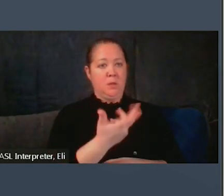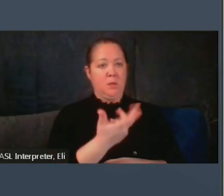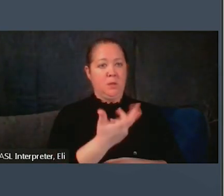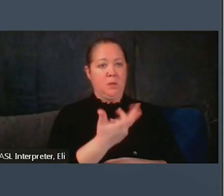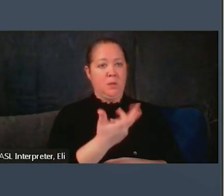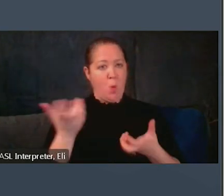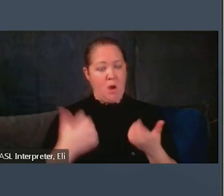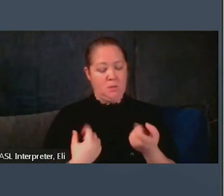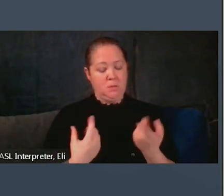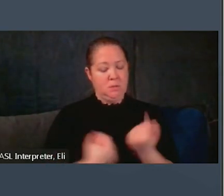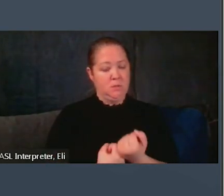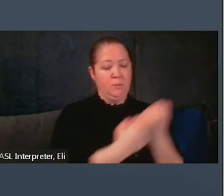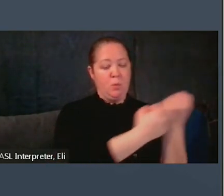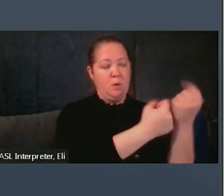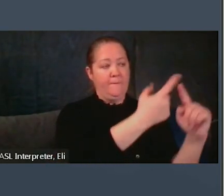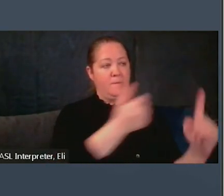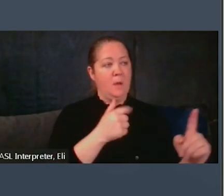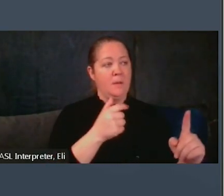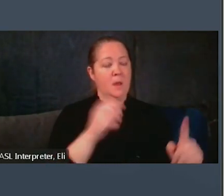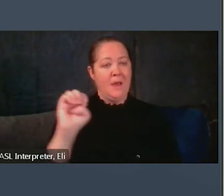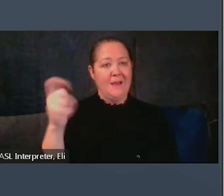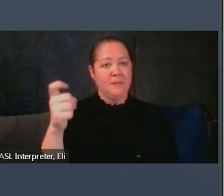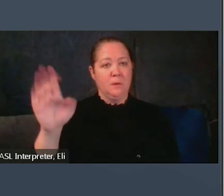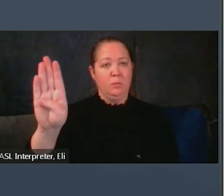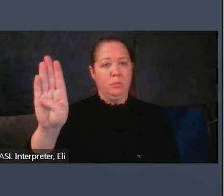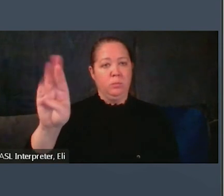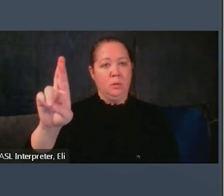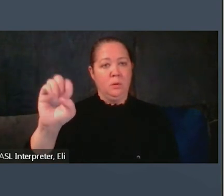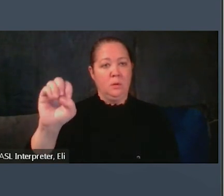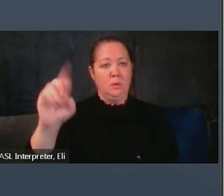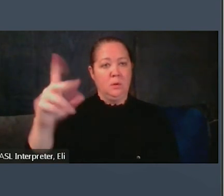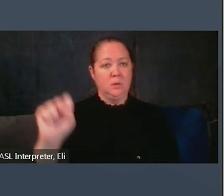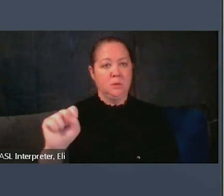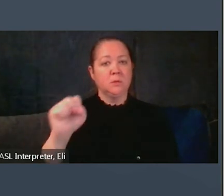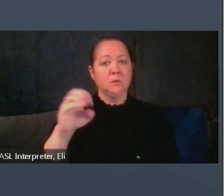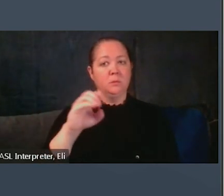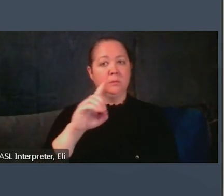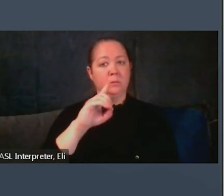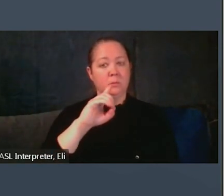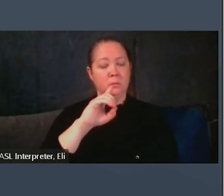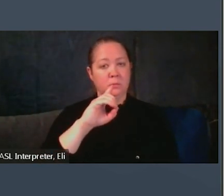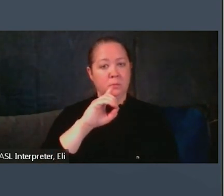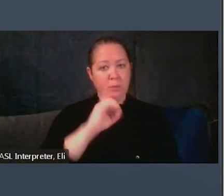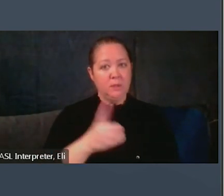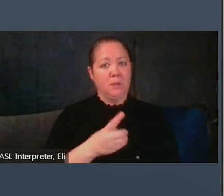Brooks to help us push our interest into the, into the decision making process for this expansion. So that's all.